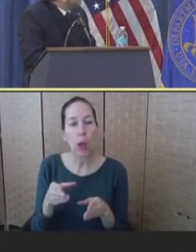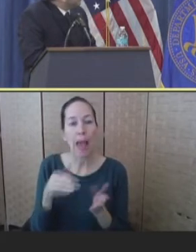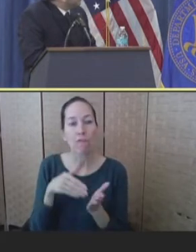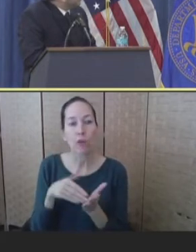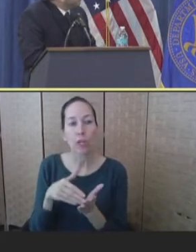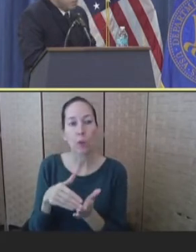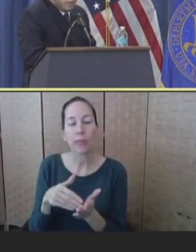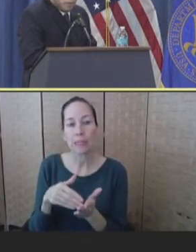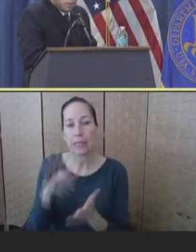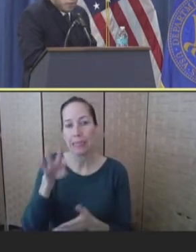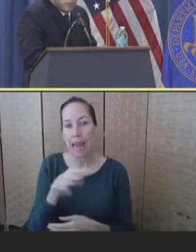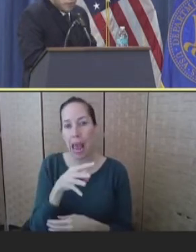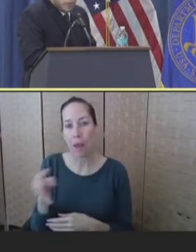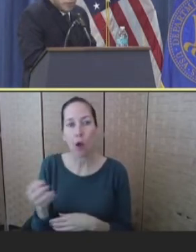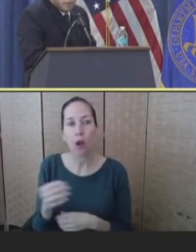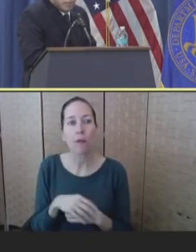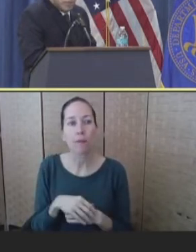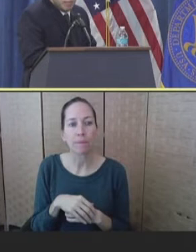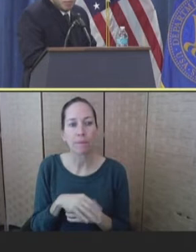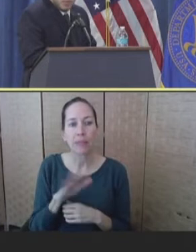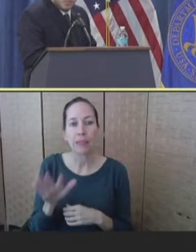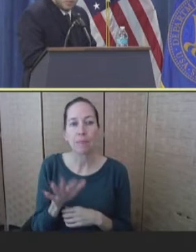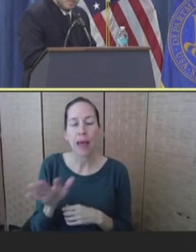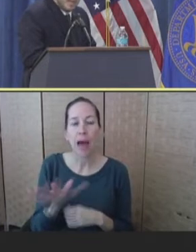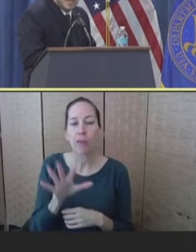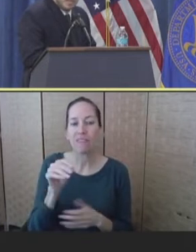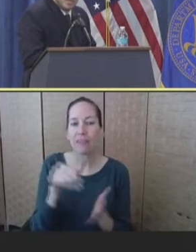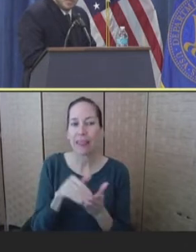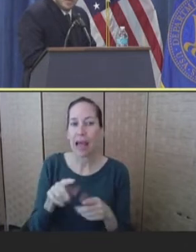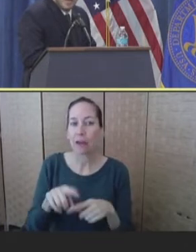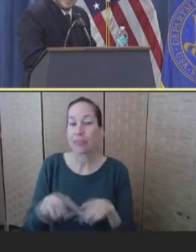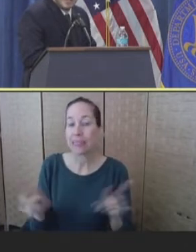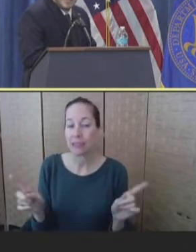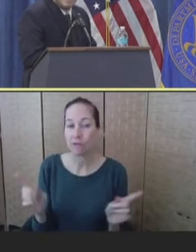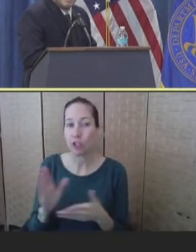the number of people who developed Alzheimer's disease between those who are vaccinated and those who are not vaccinated.